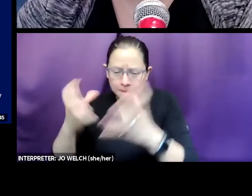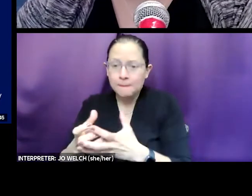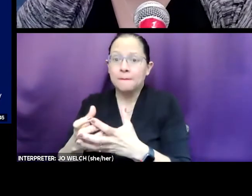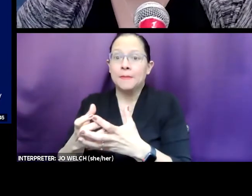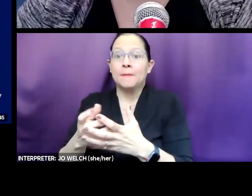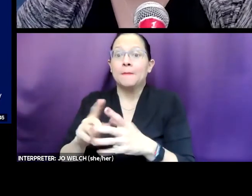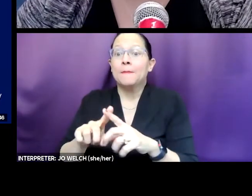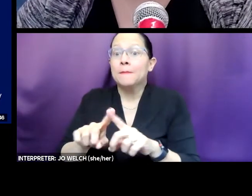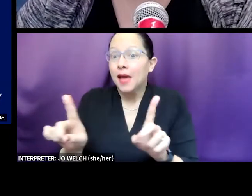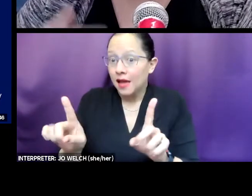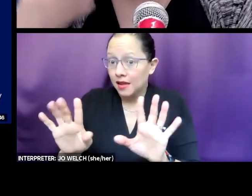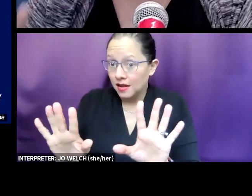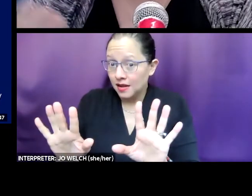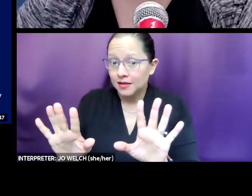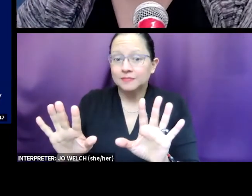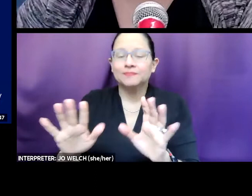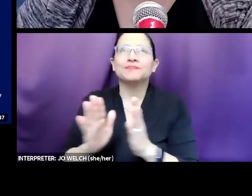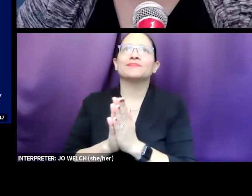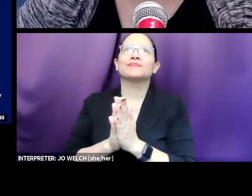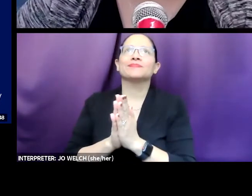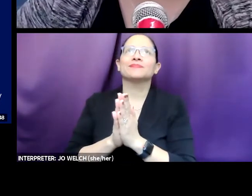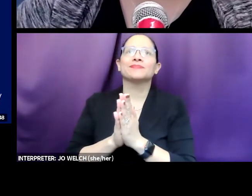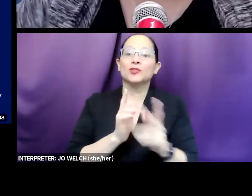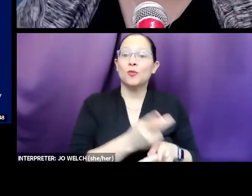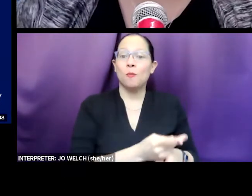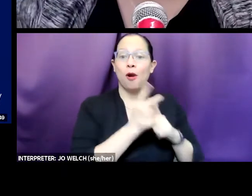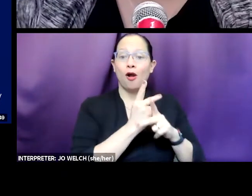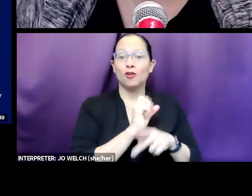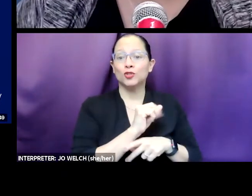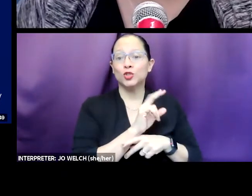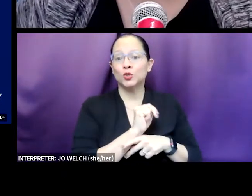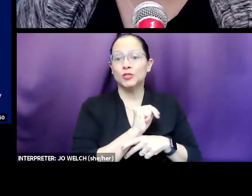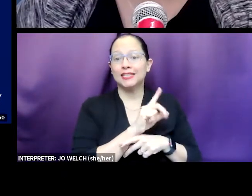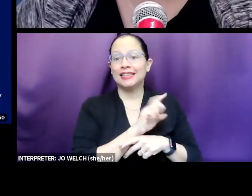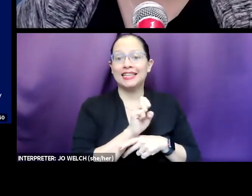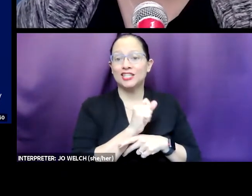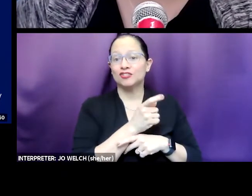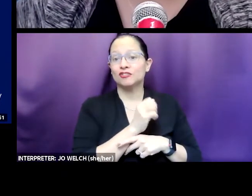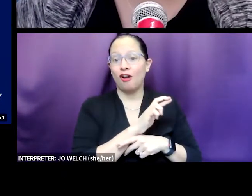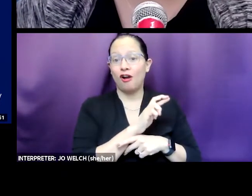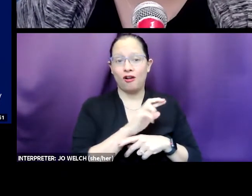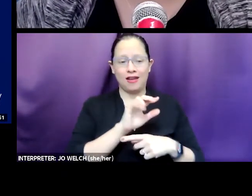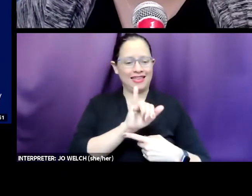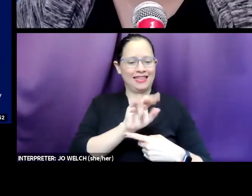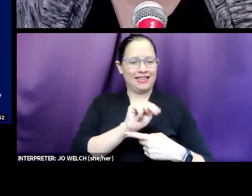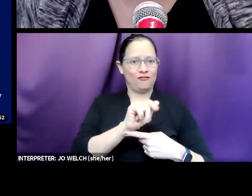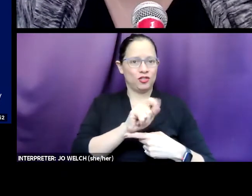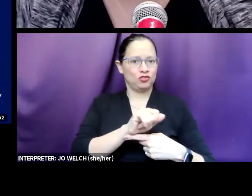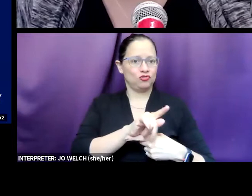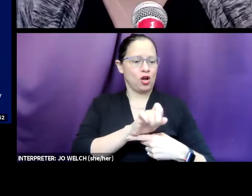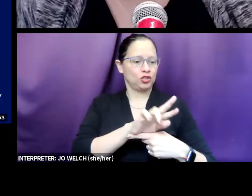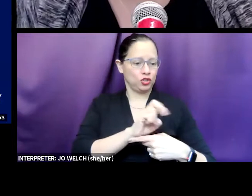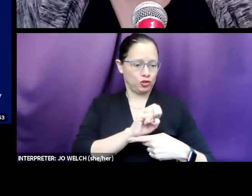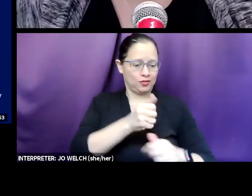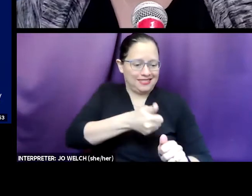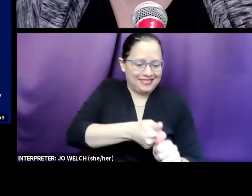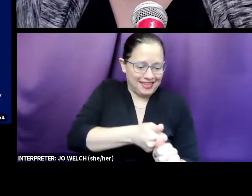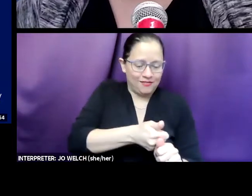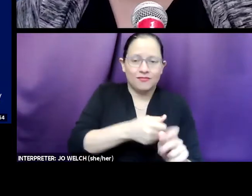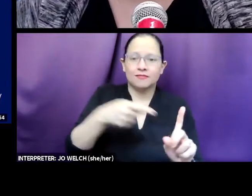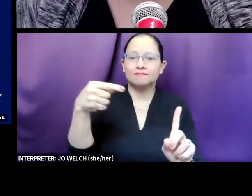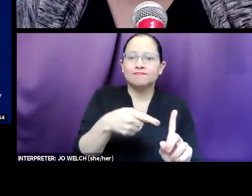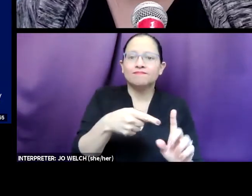Well, you know, to borrow from Susan Lee star, the infrastructure is very specifically,